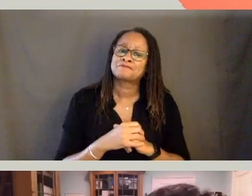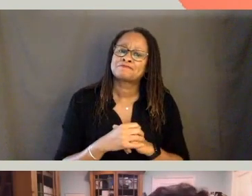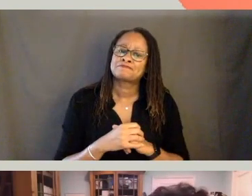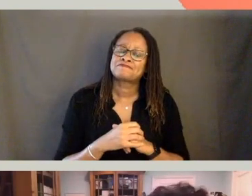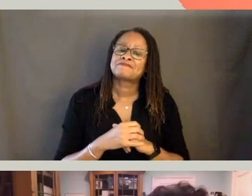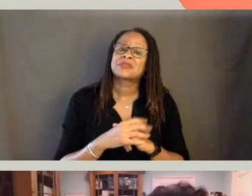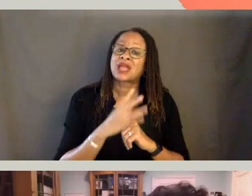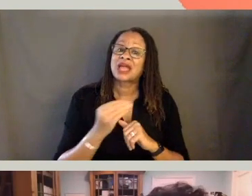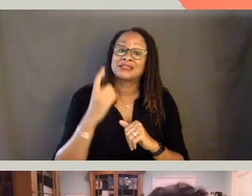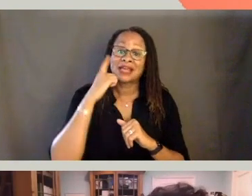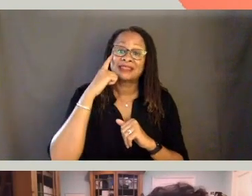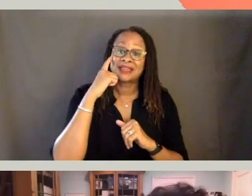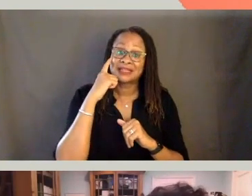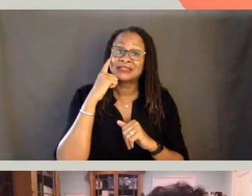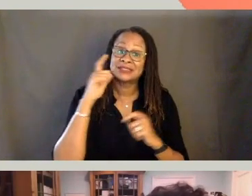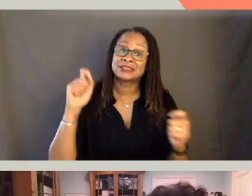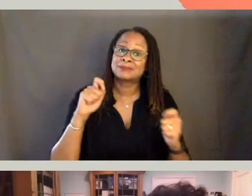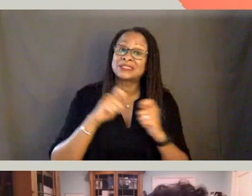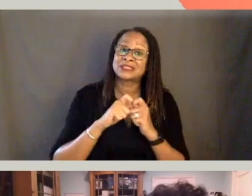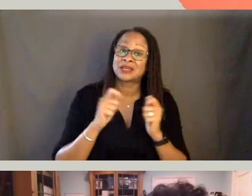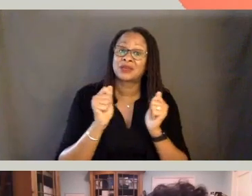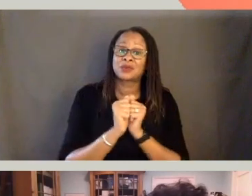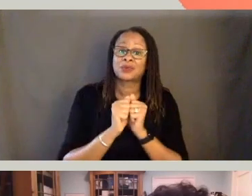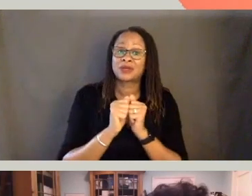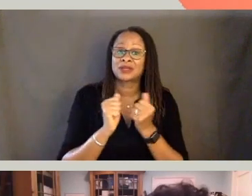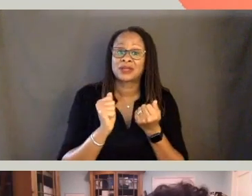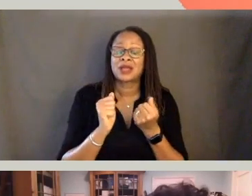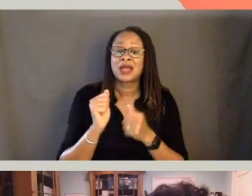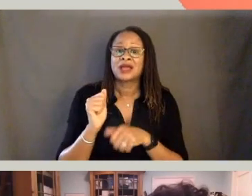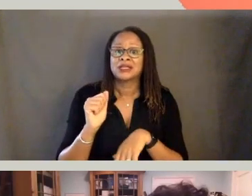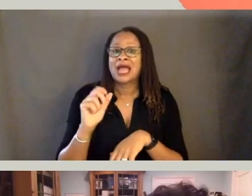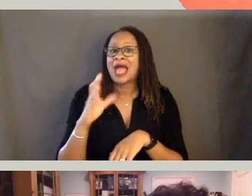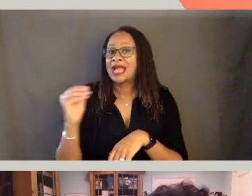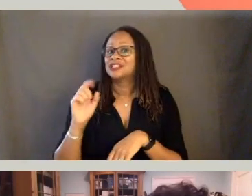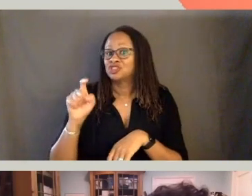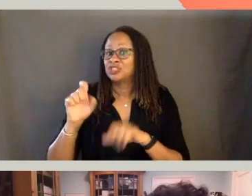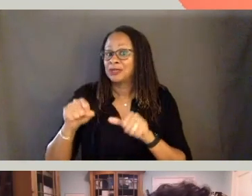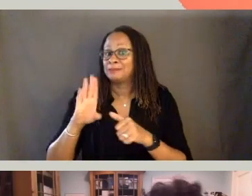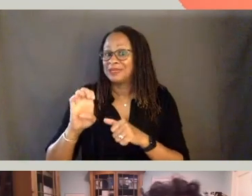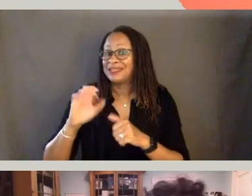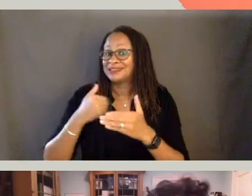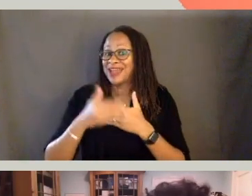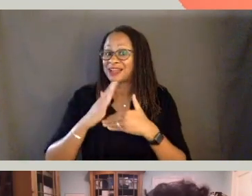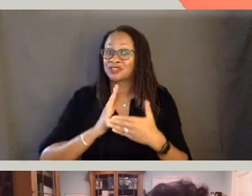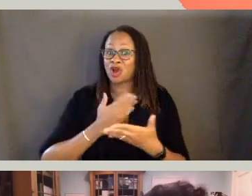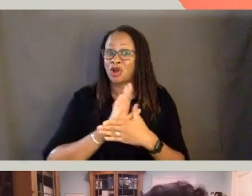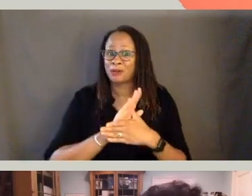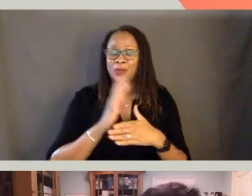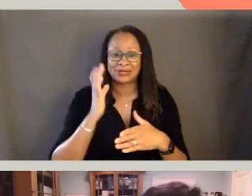And I think it, particularly with And She Could Be Next, we were seeking to empower this massive group of people